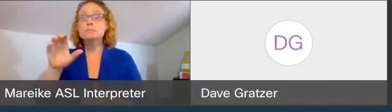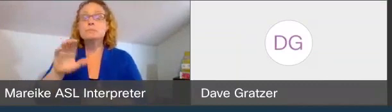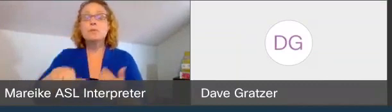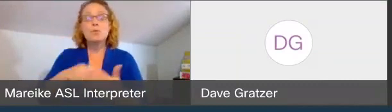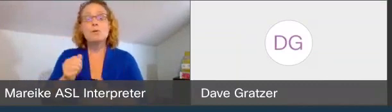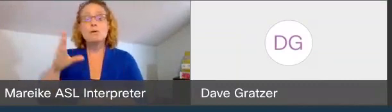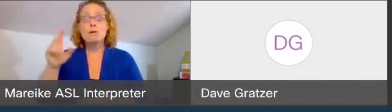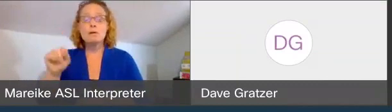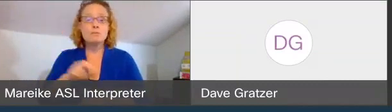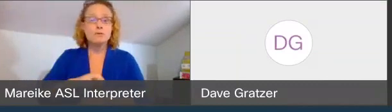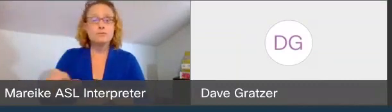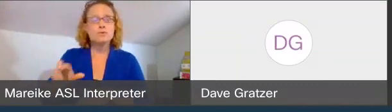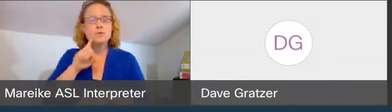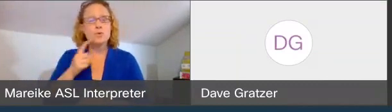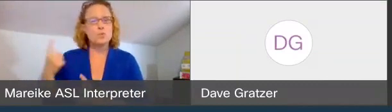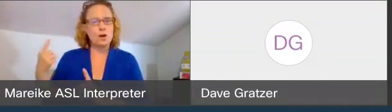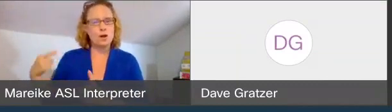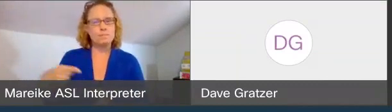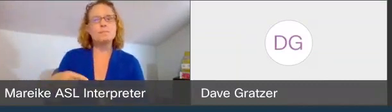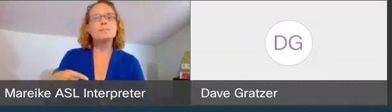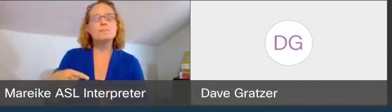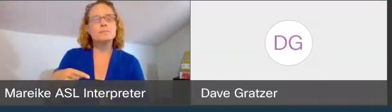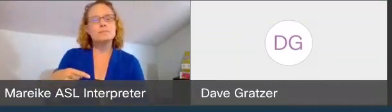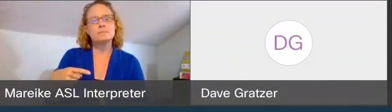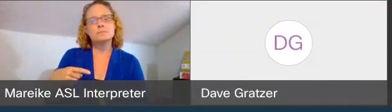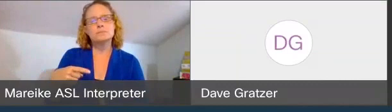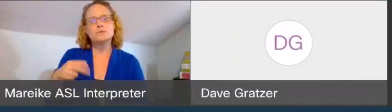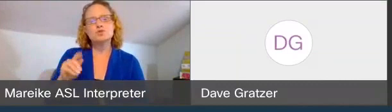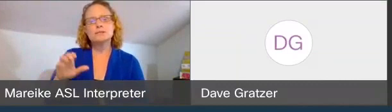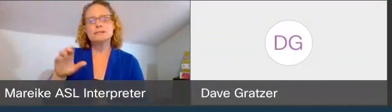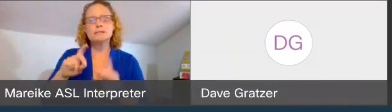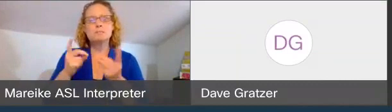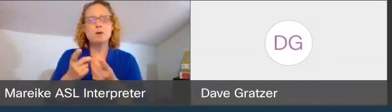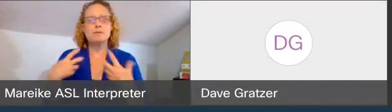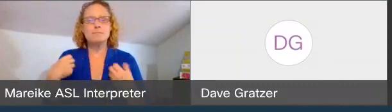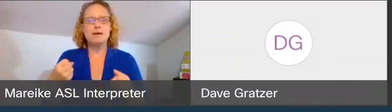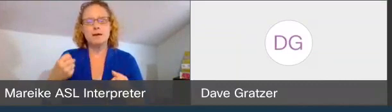Single Point of Access, which is operated by the City's Department of Health and Mental Hygiene.